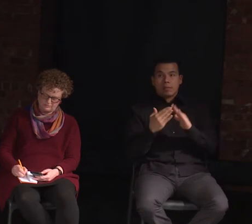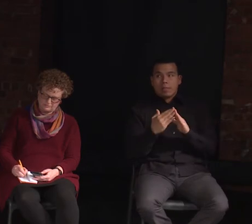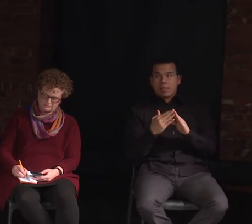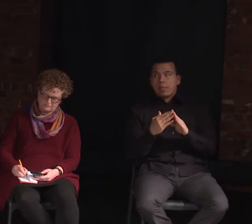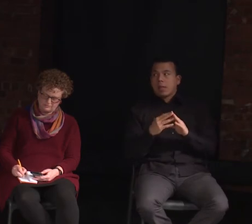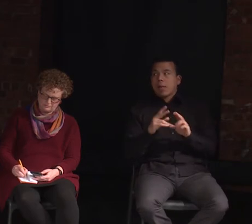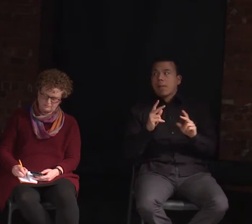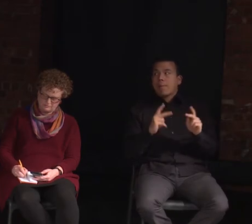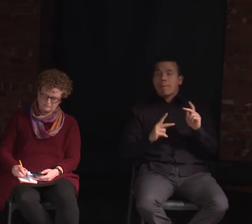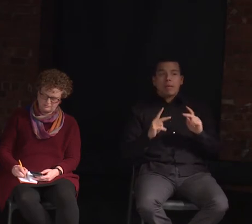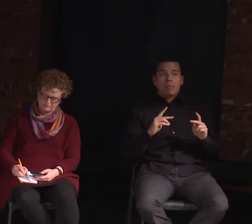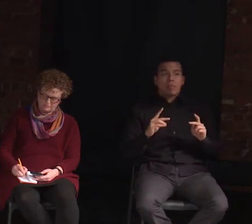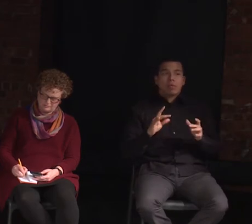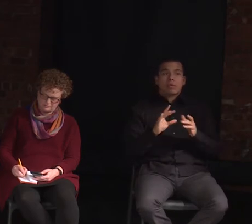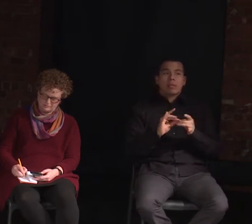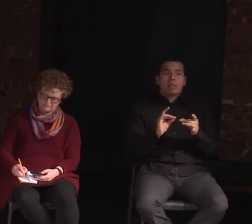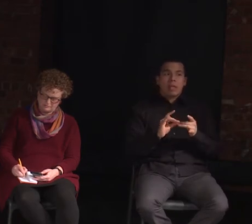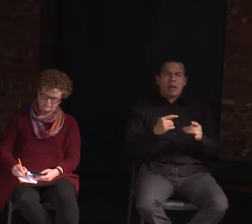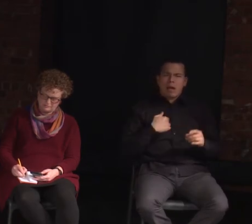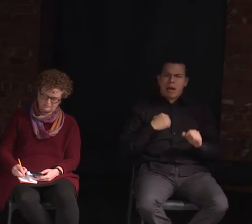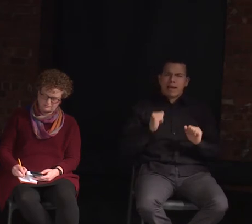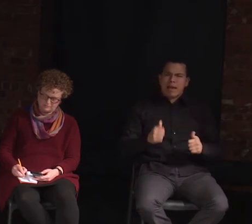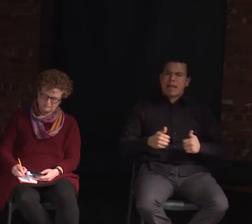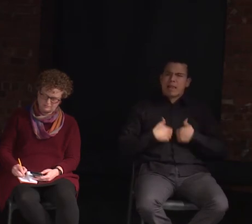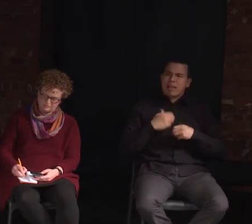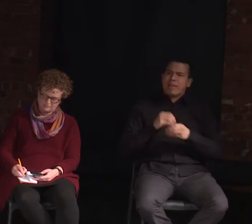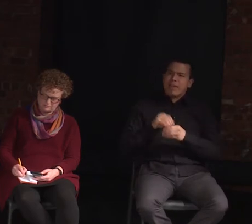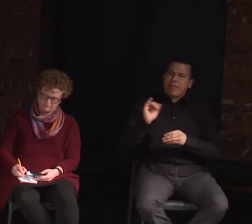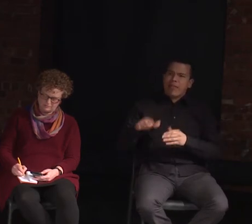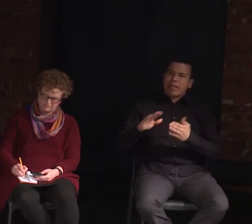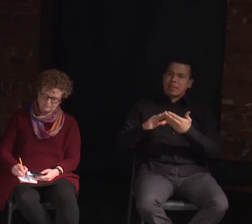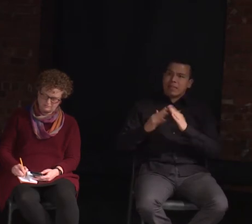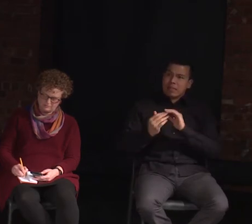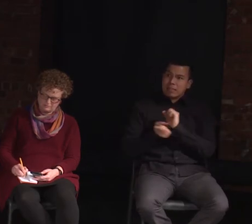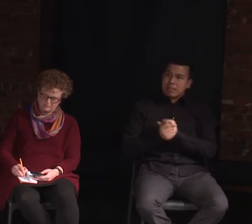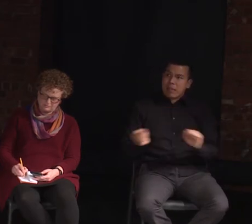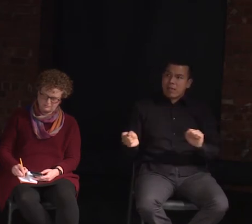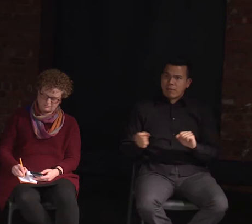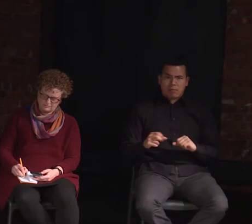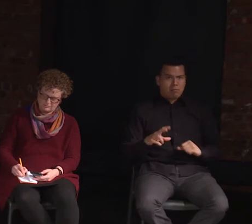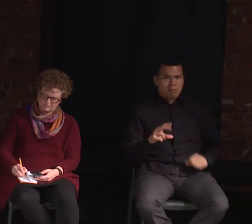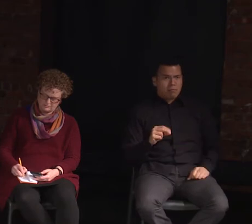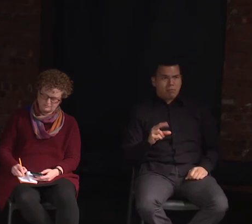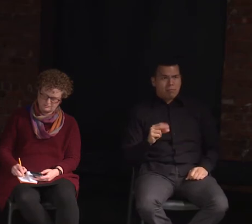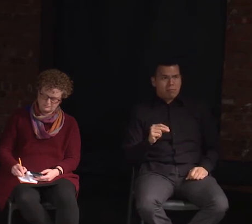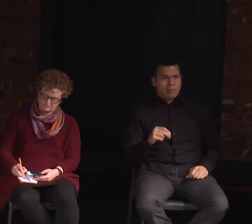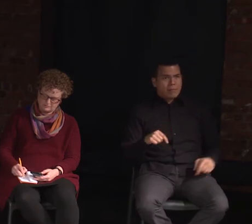therefore, live in that city safely? The answer is no. We live in the United States of America.